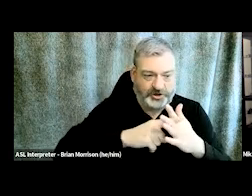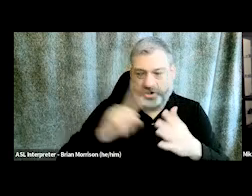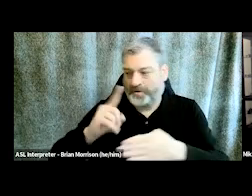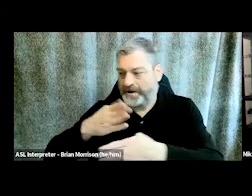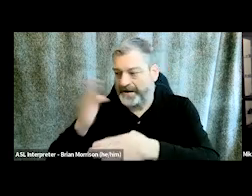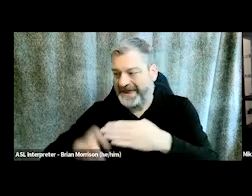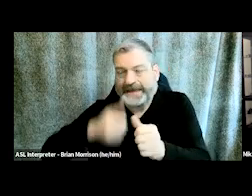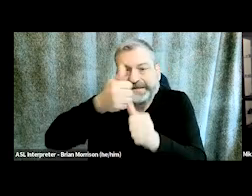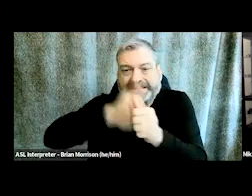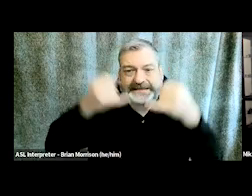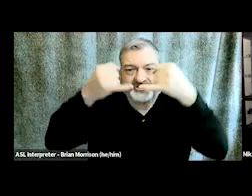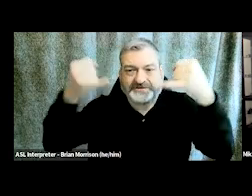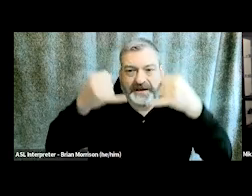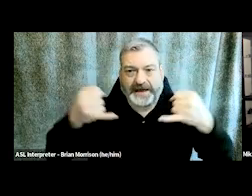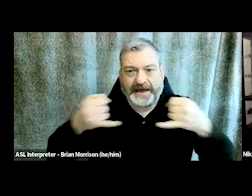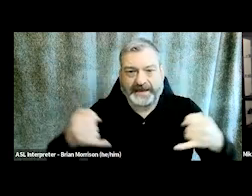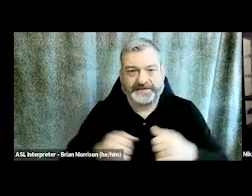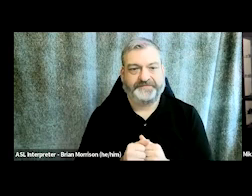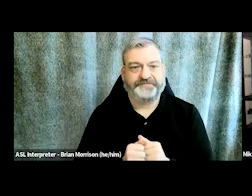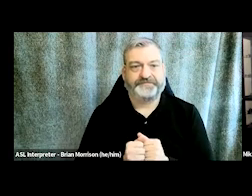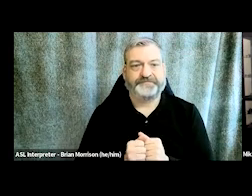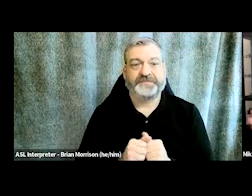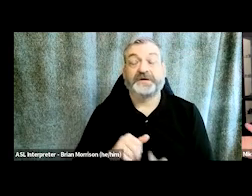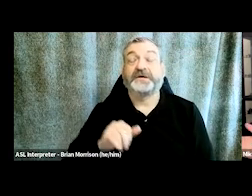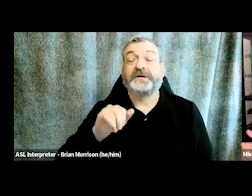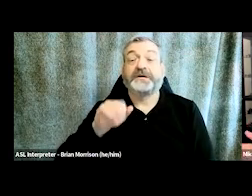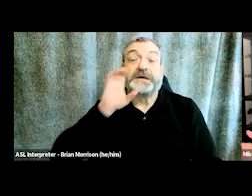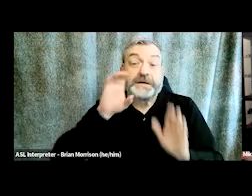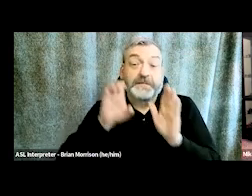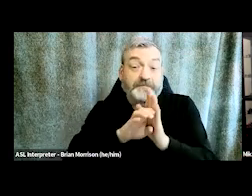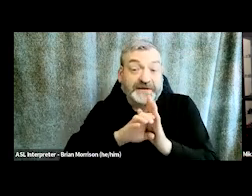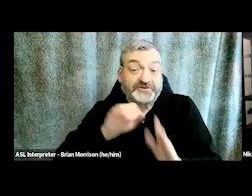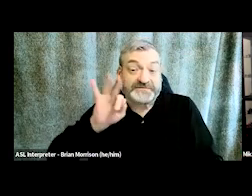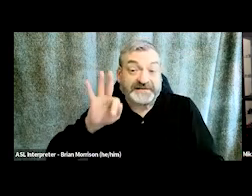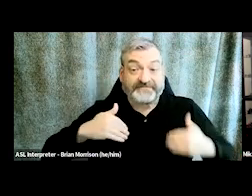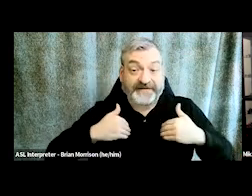Again, if you put images in your documents for nondecorative images always provide